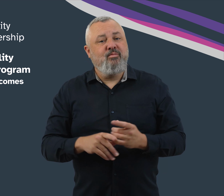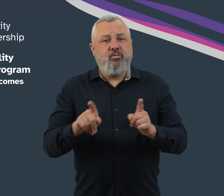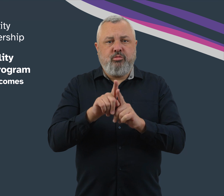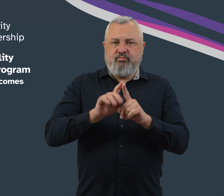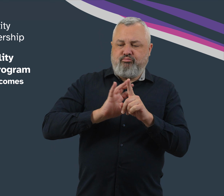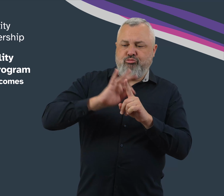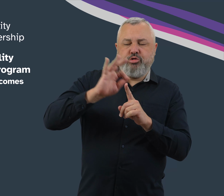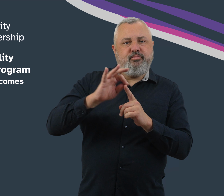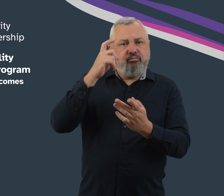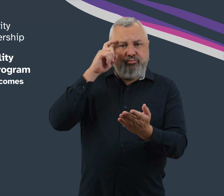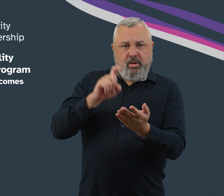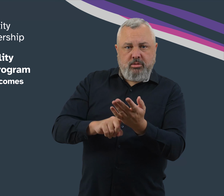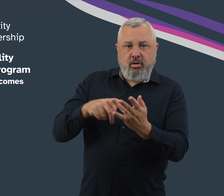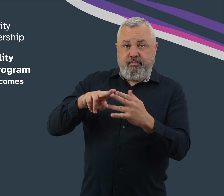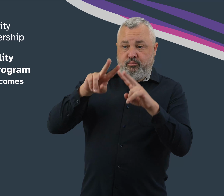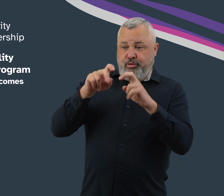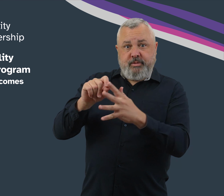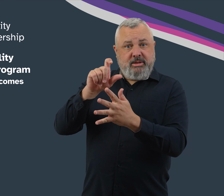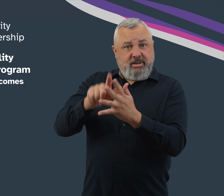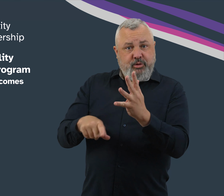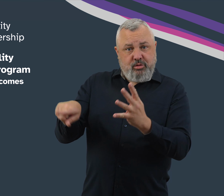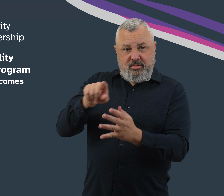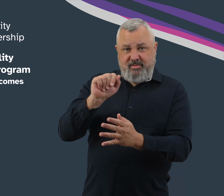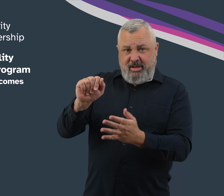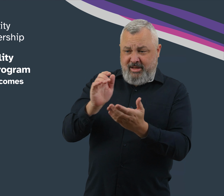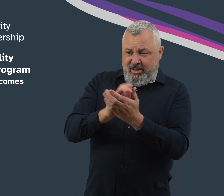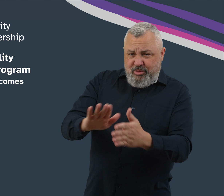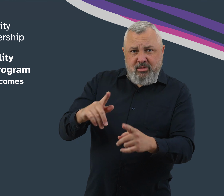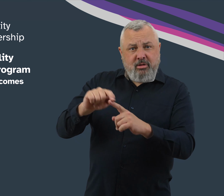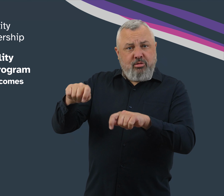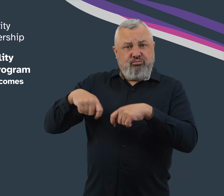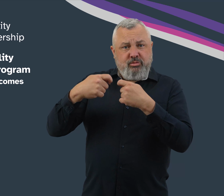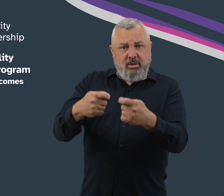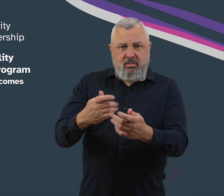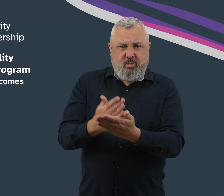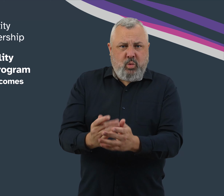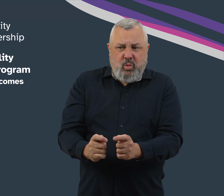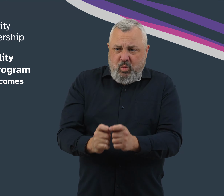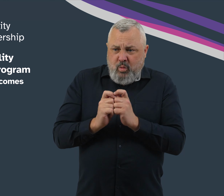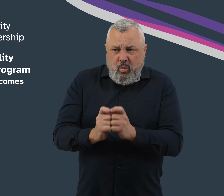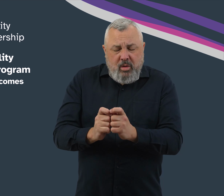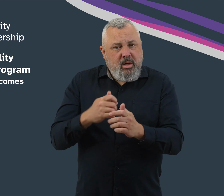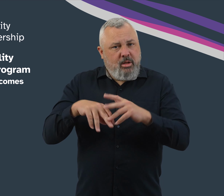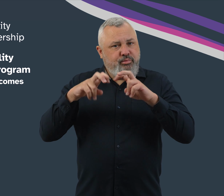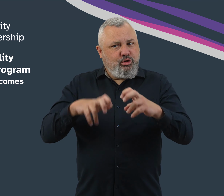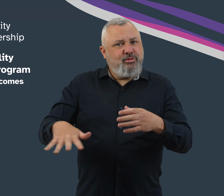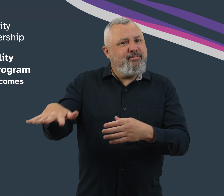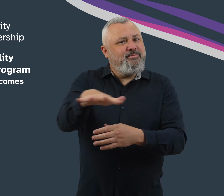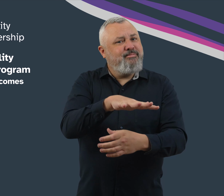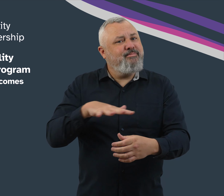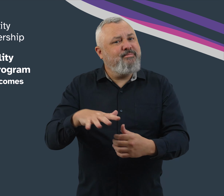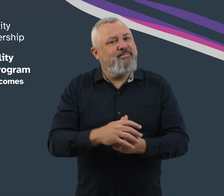improve the recognition of researchers with disability in the research sector for their expertise and contributions, and